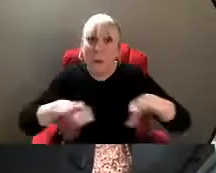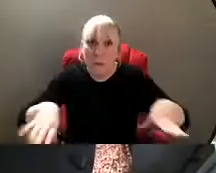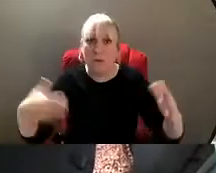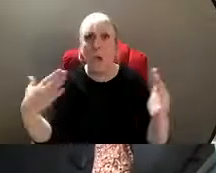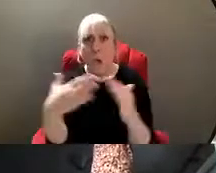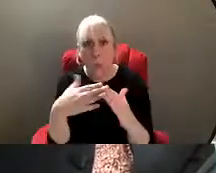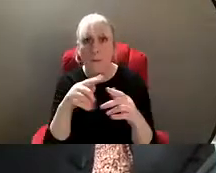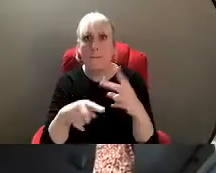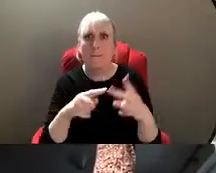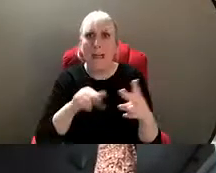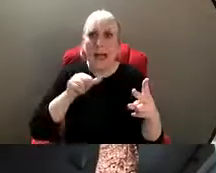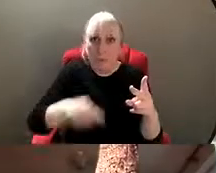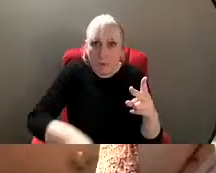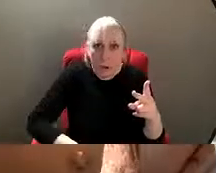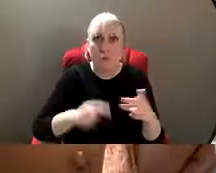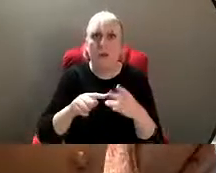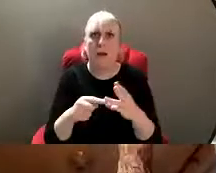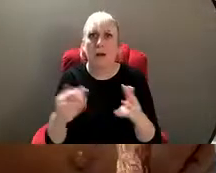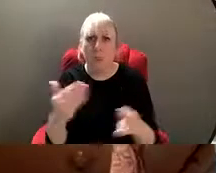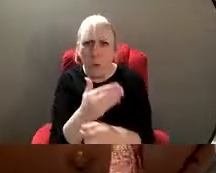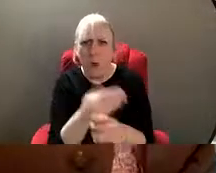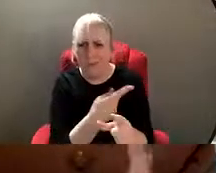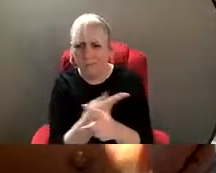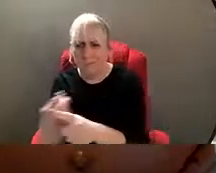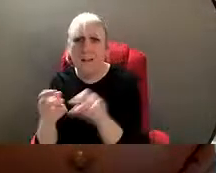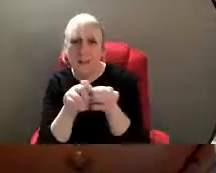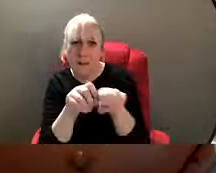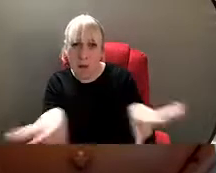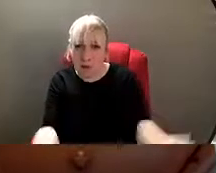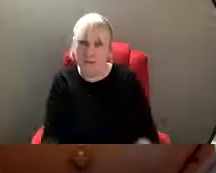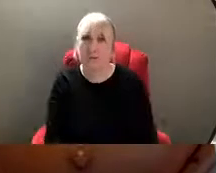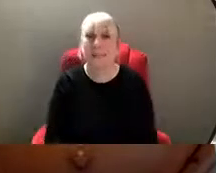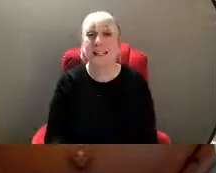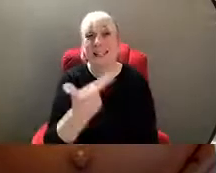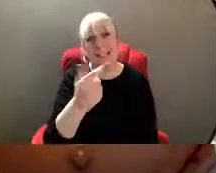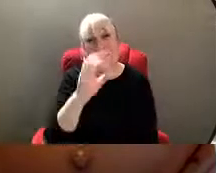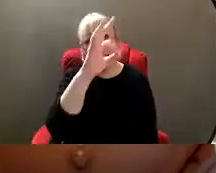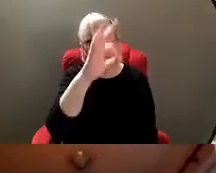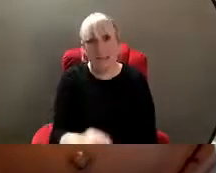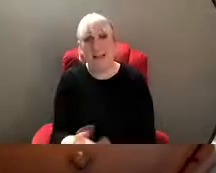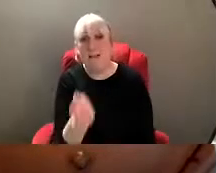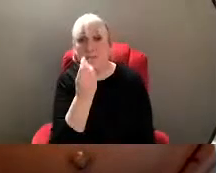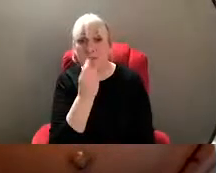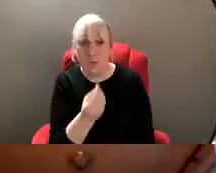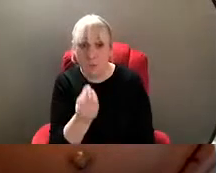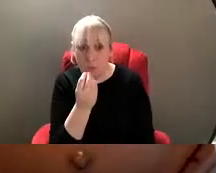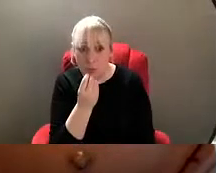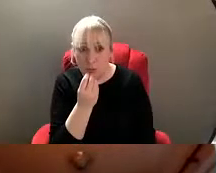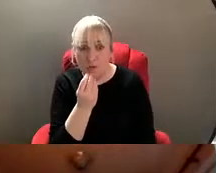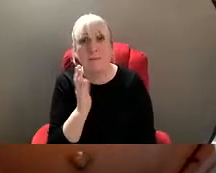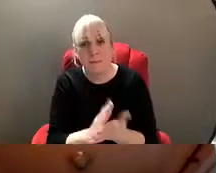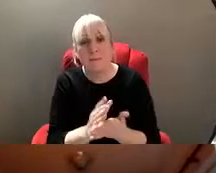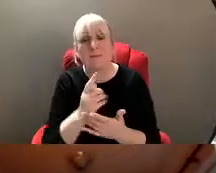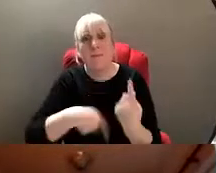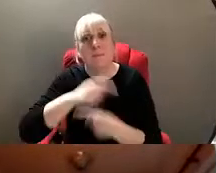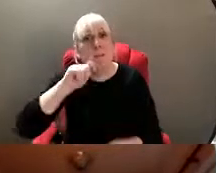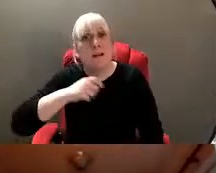no livelihood but by 2050 70 of food more will be needed so where will it come from